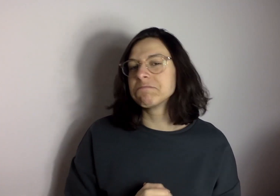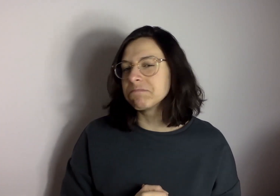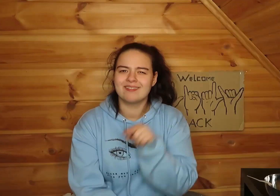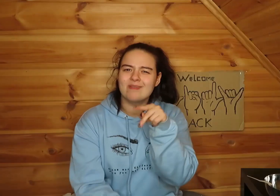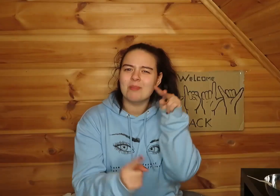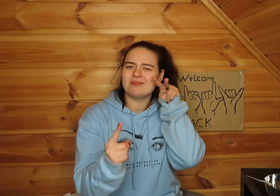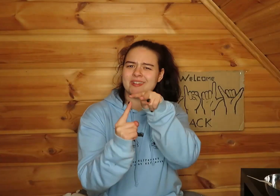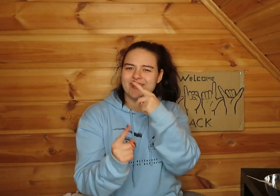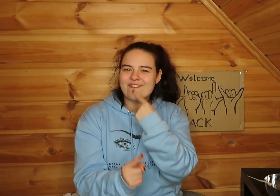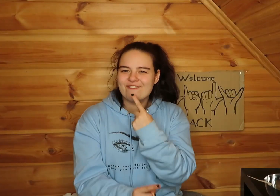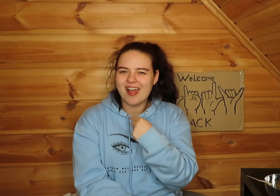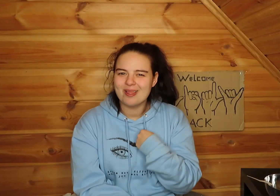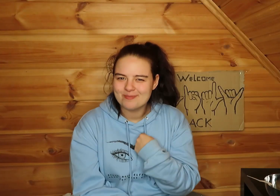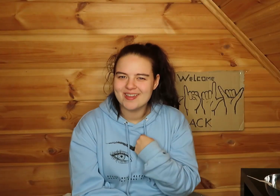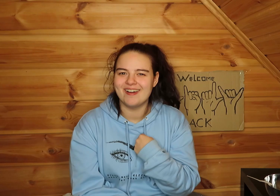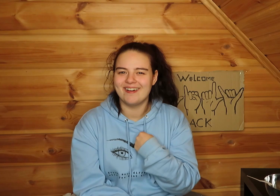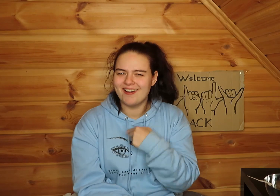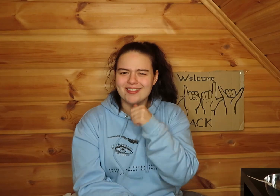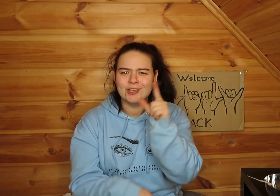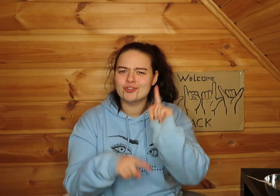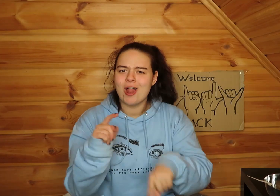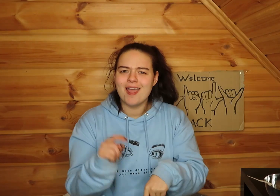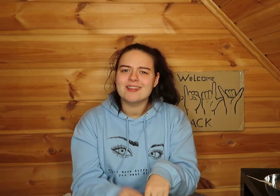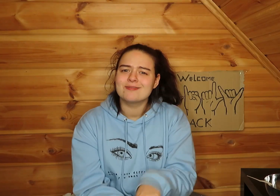That´s a great perspective. I like that. Not bad...